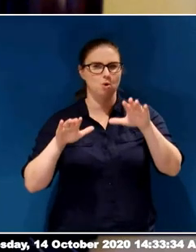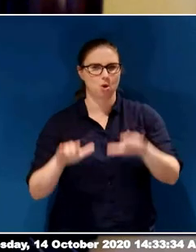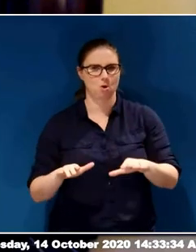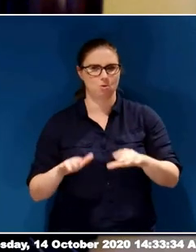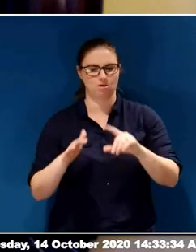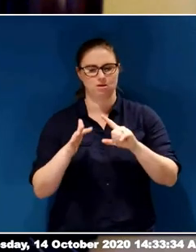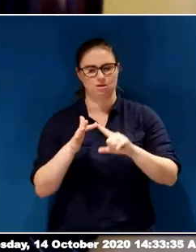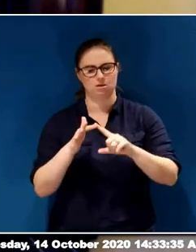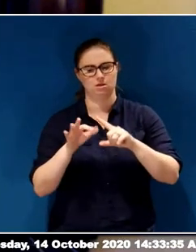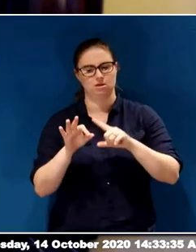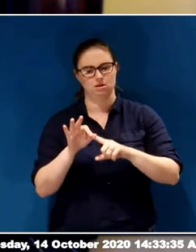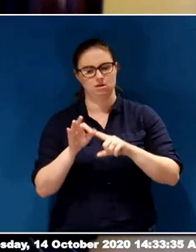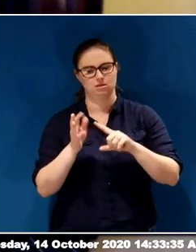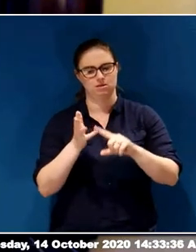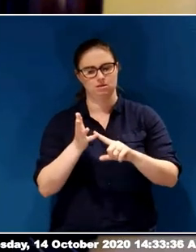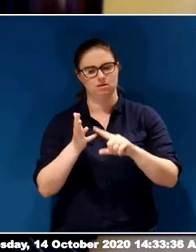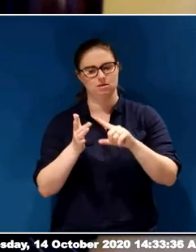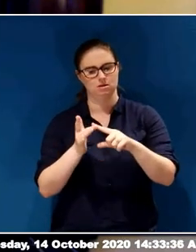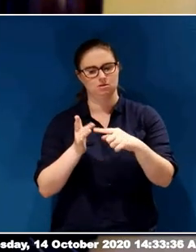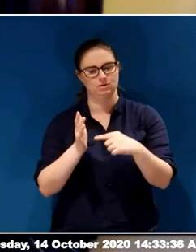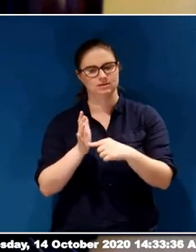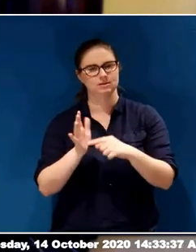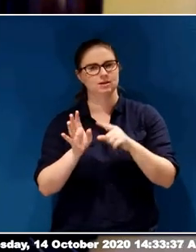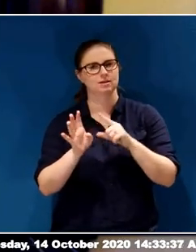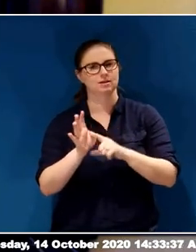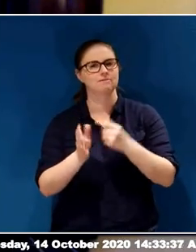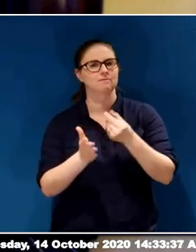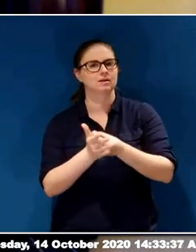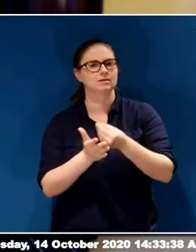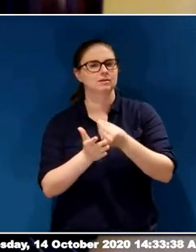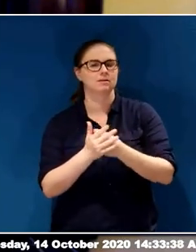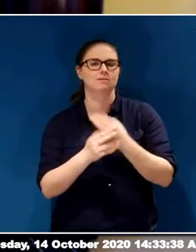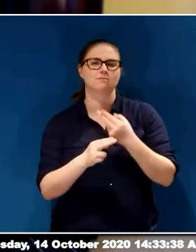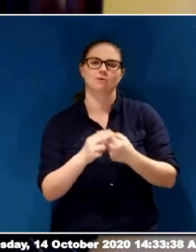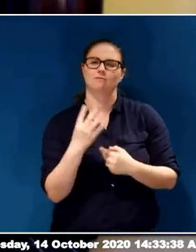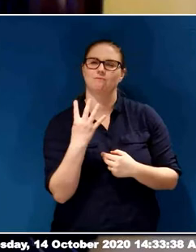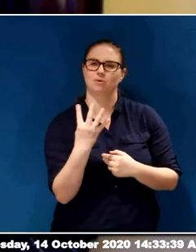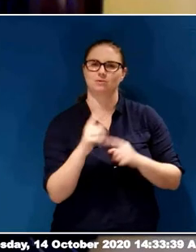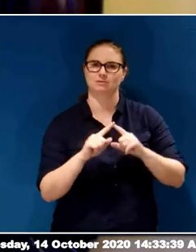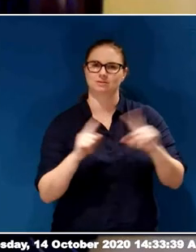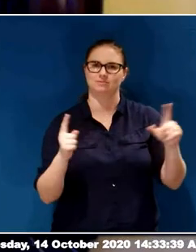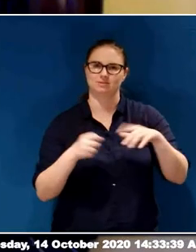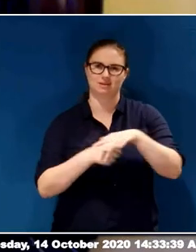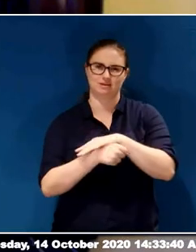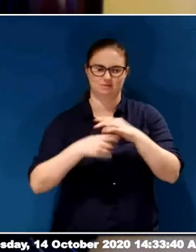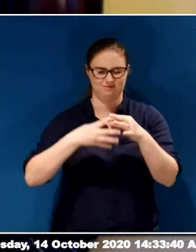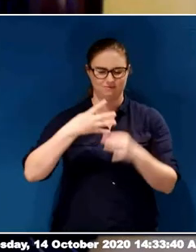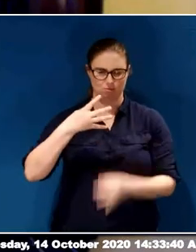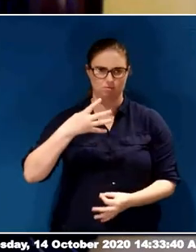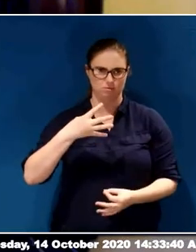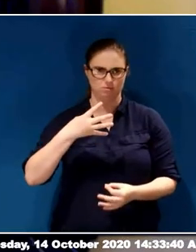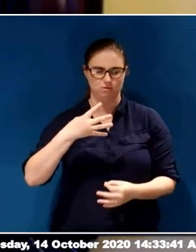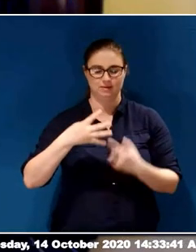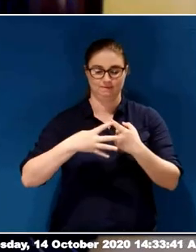It's provided to assist schools in overcoming educational disadvantage for